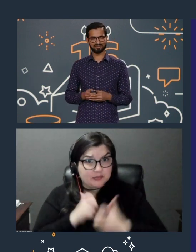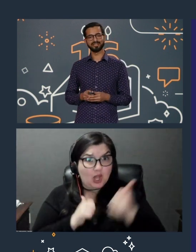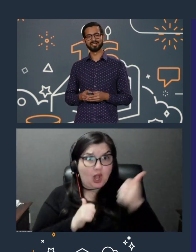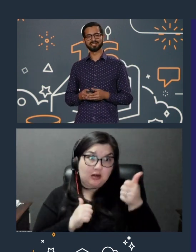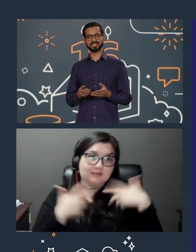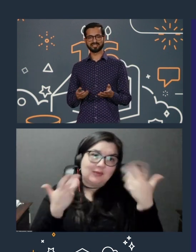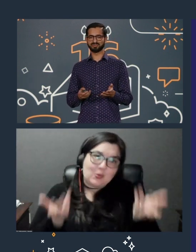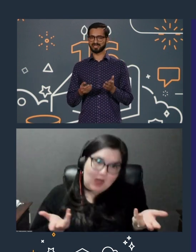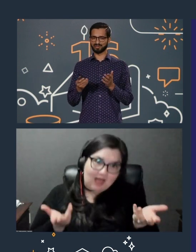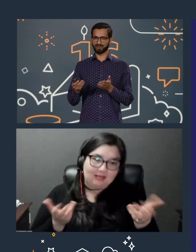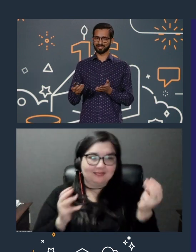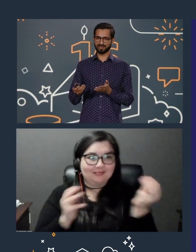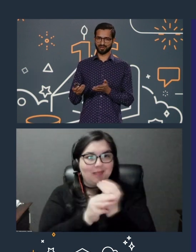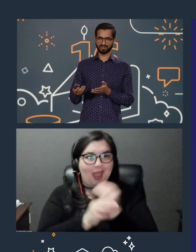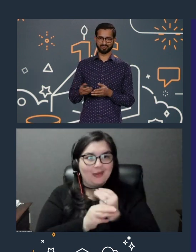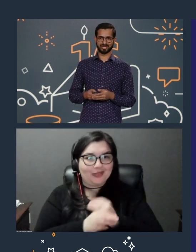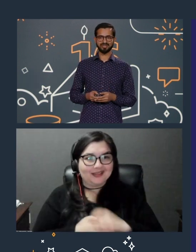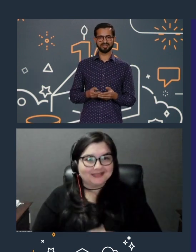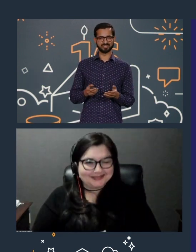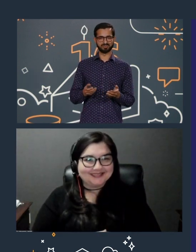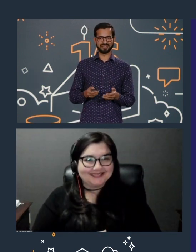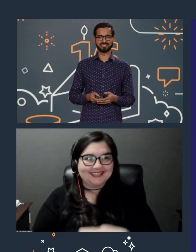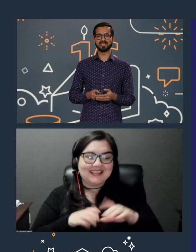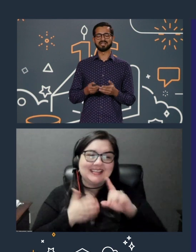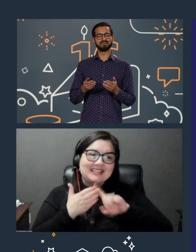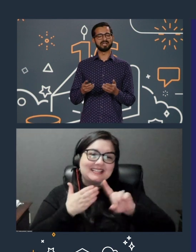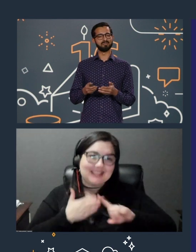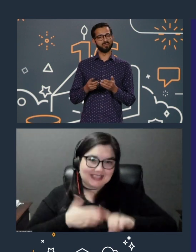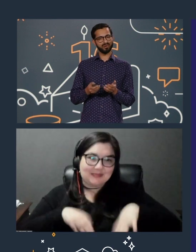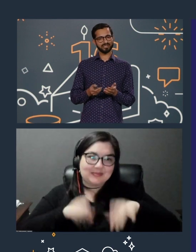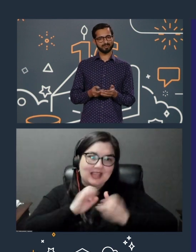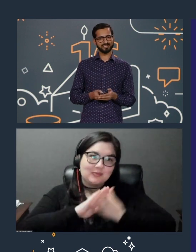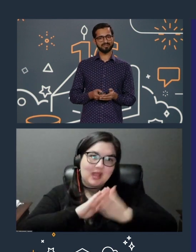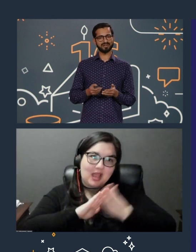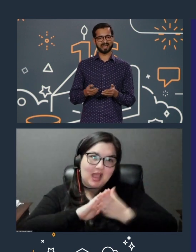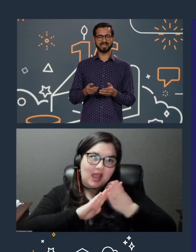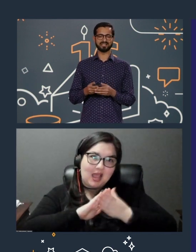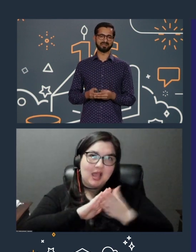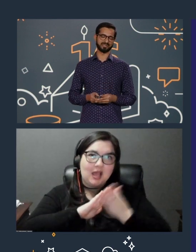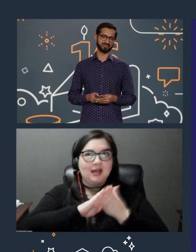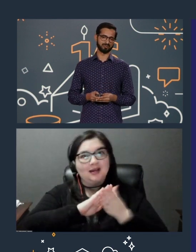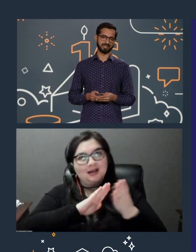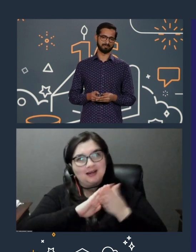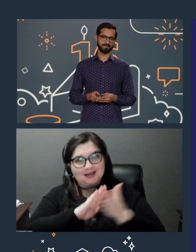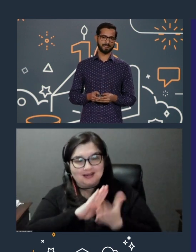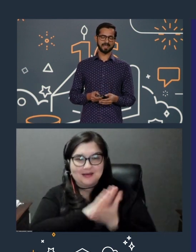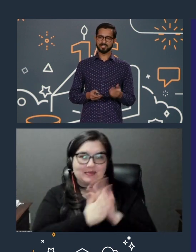Checksums take longer and longer to run. This means they become more expensive and time consuming.